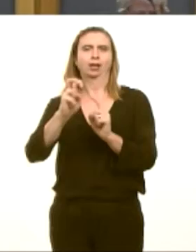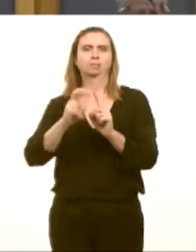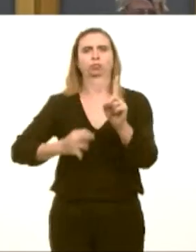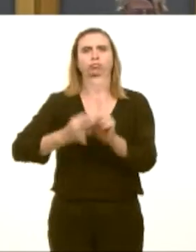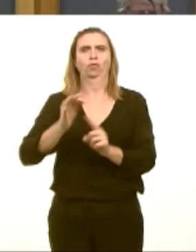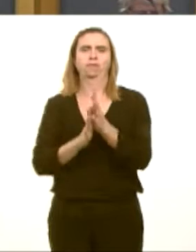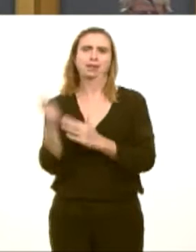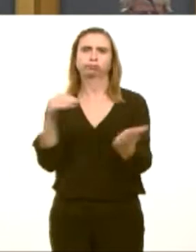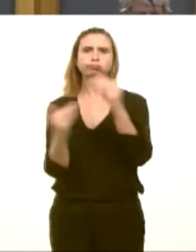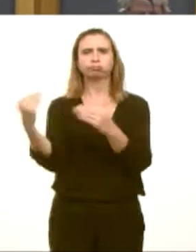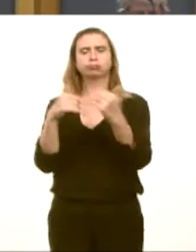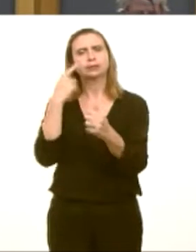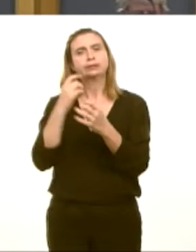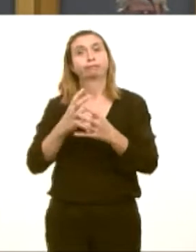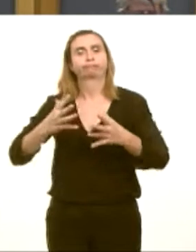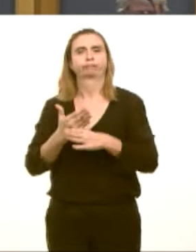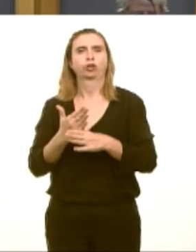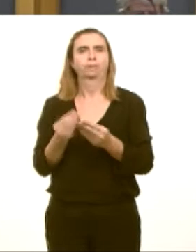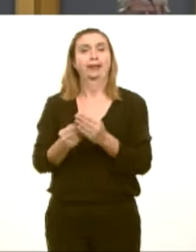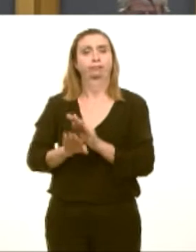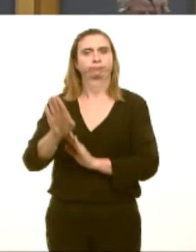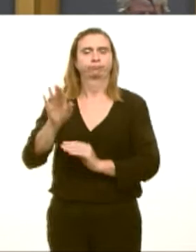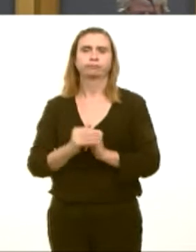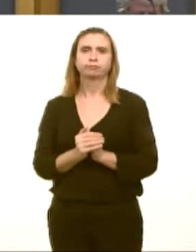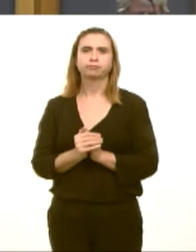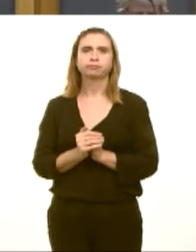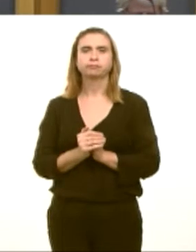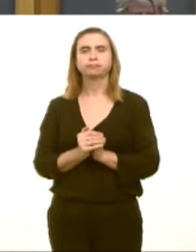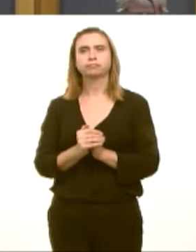John Griffiths: The Welsh Government does indeed have a range of strategies and policies